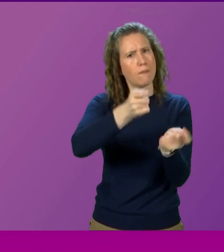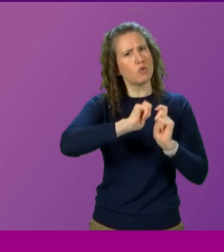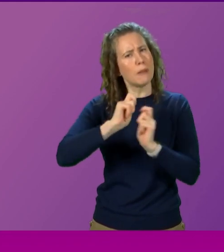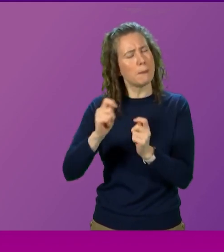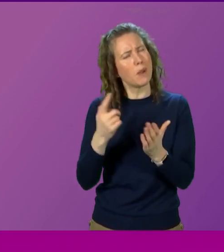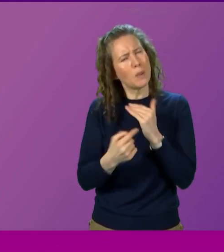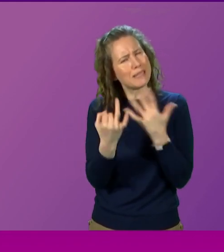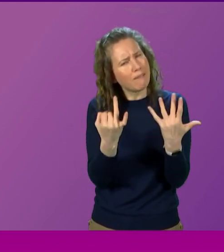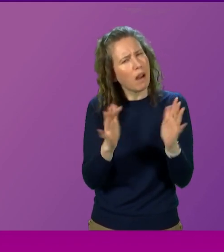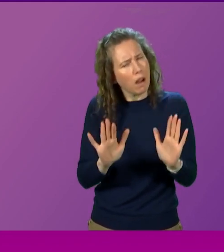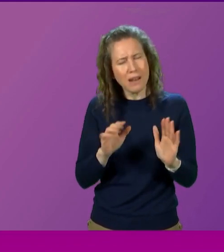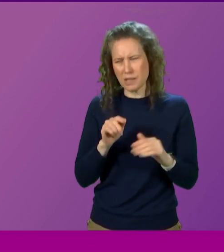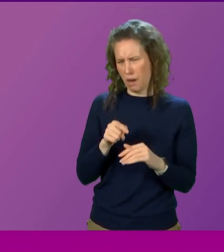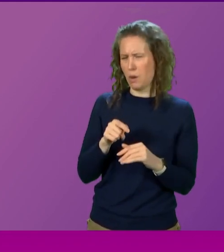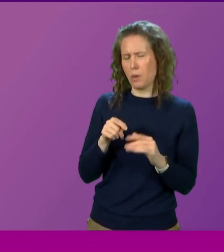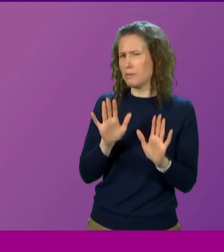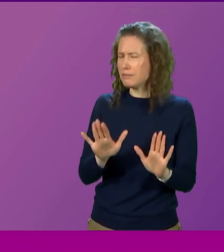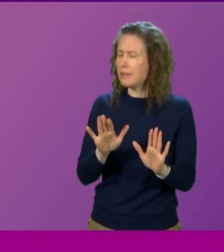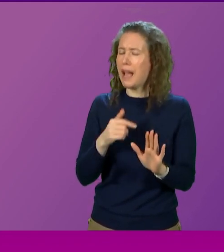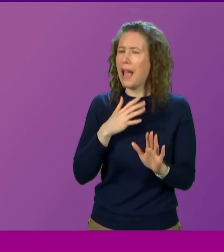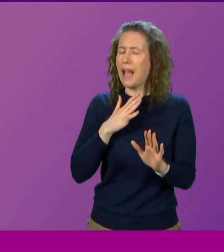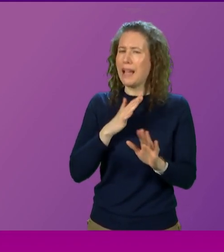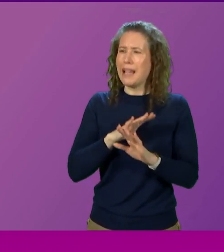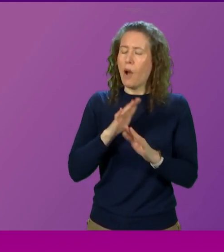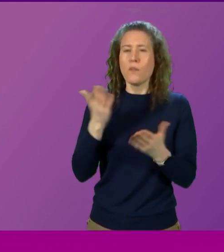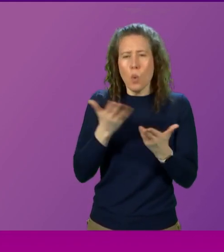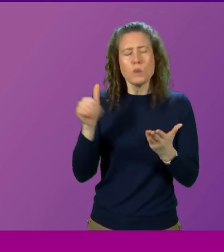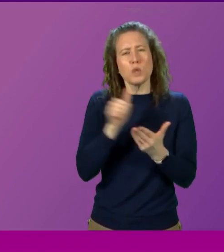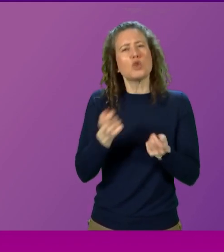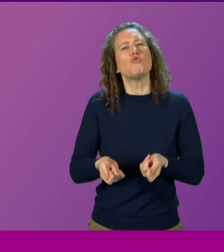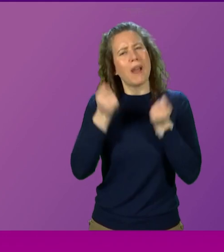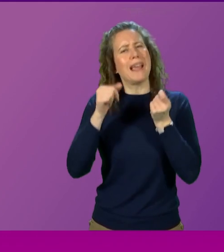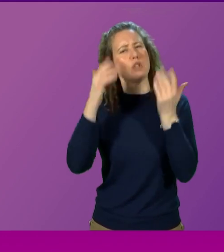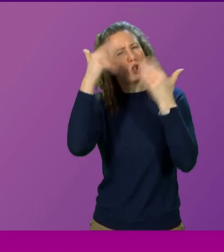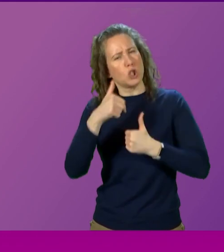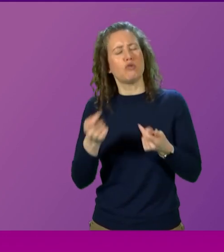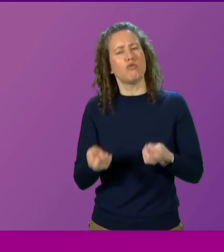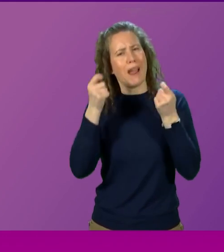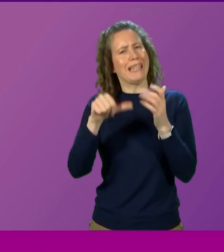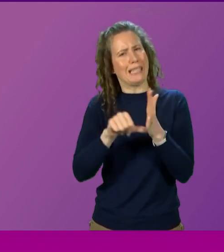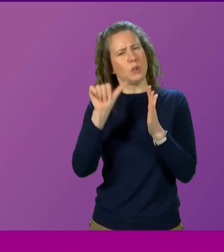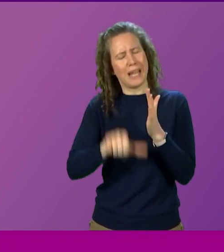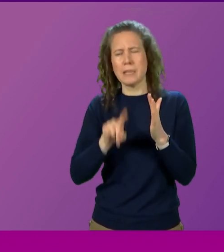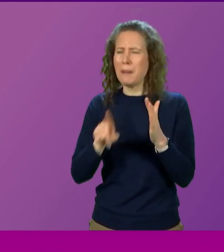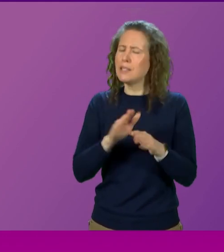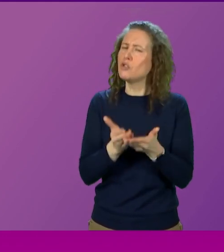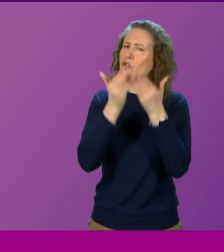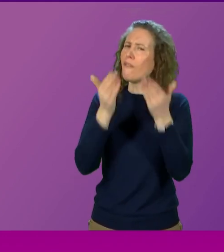It is absolutely right to raise these issues, but it does a disservice to the people who